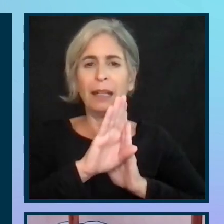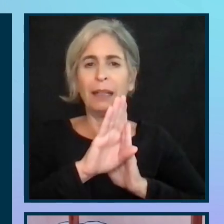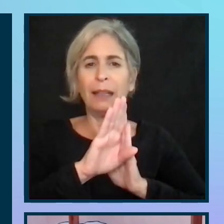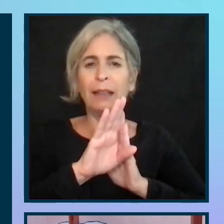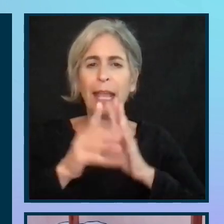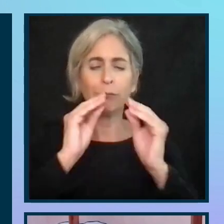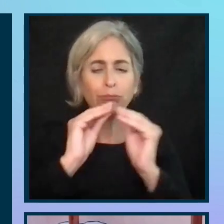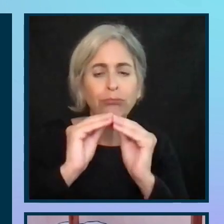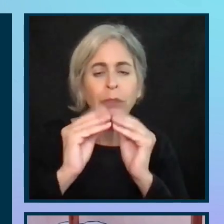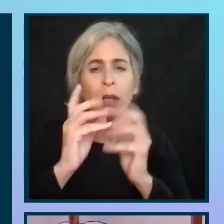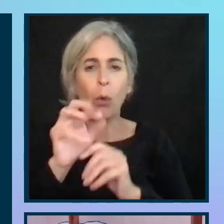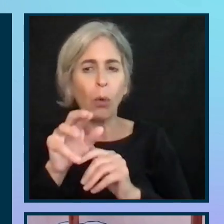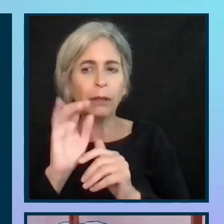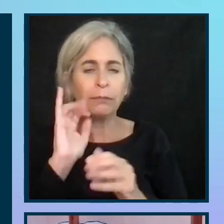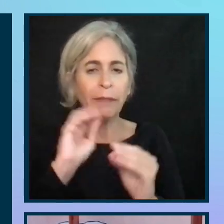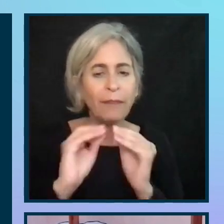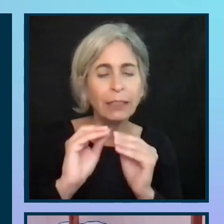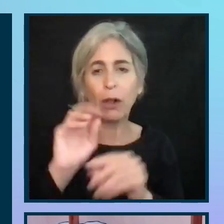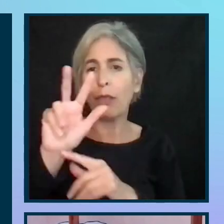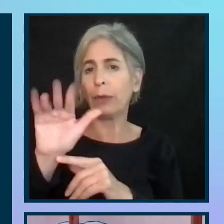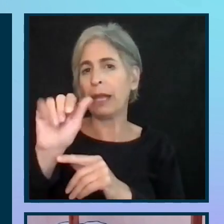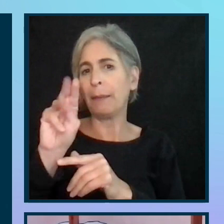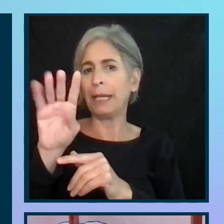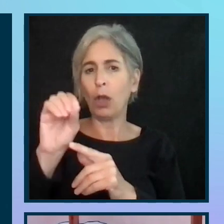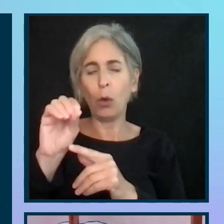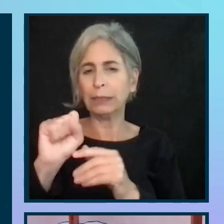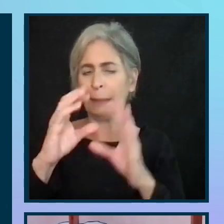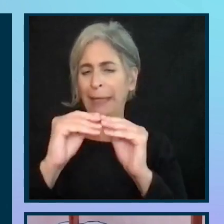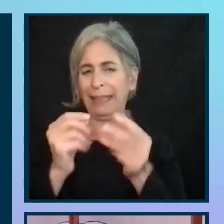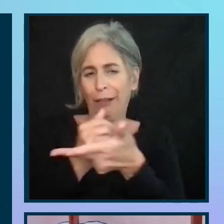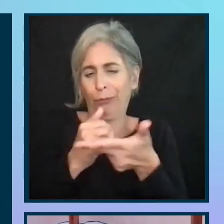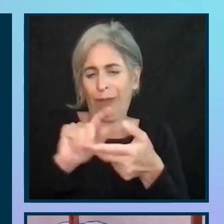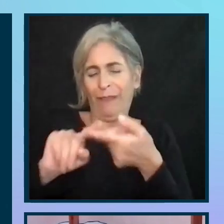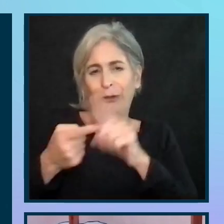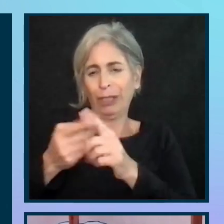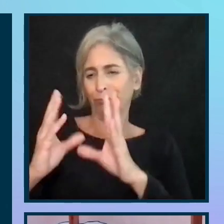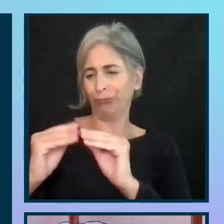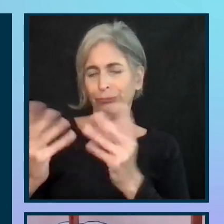or a three amigos meeting. They're kinda the same concept, just different words.